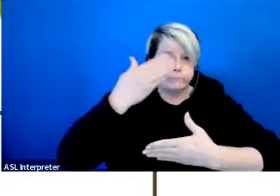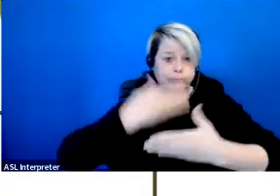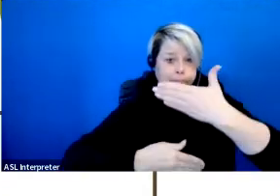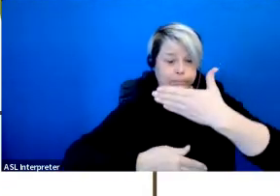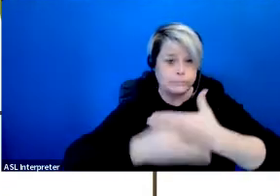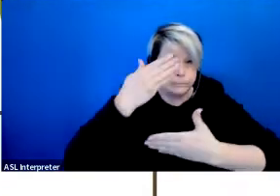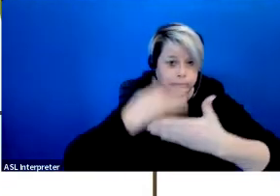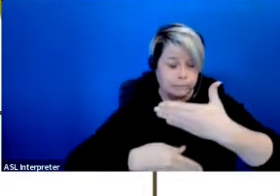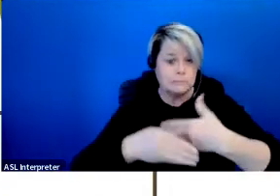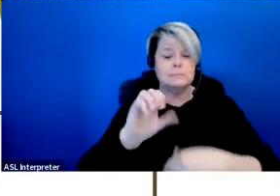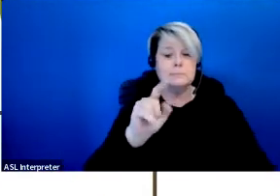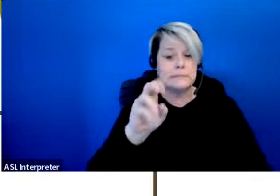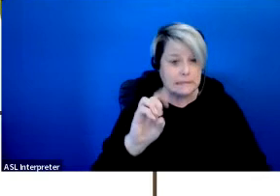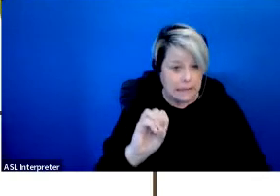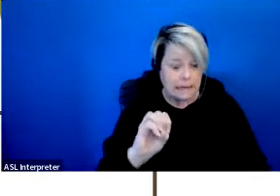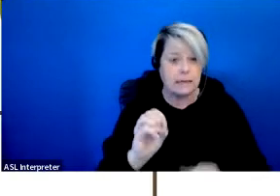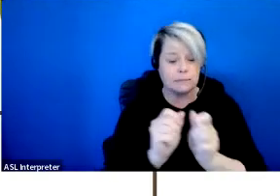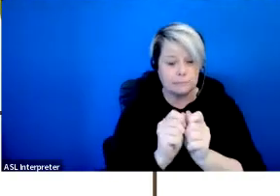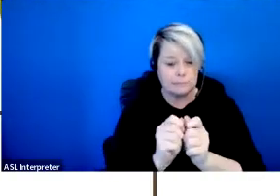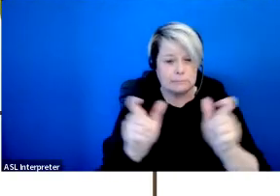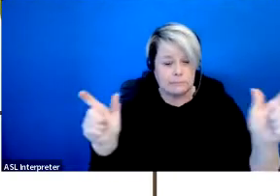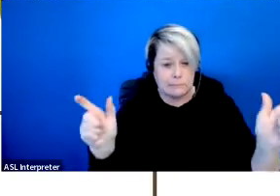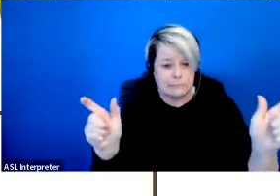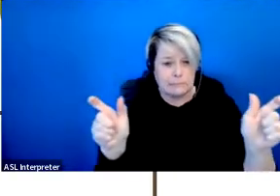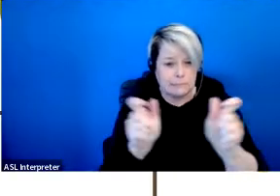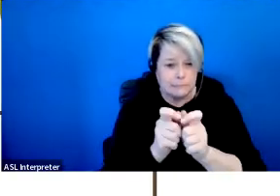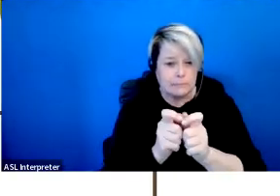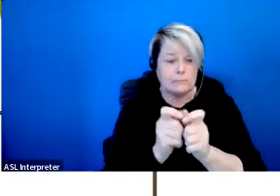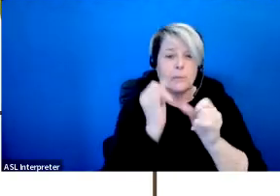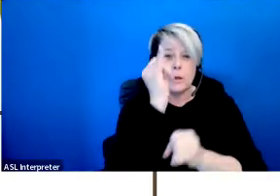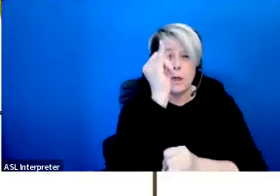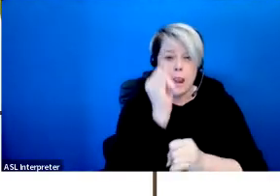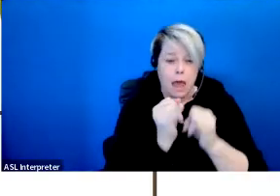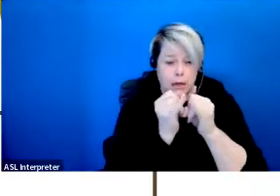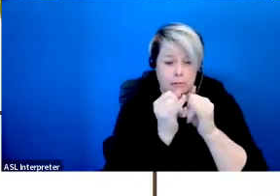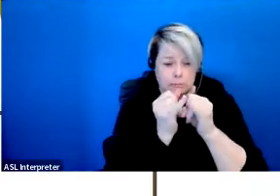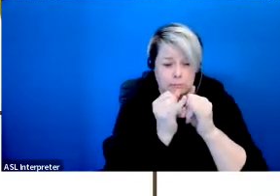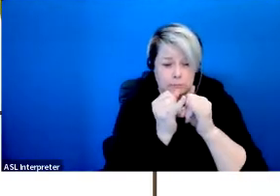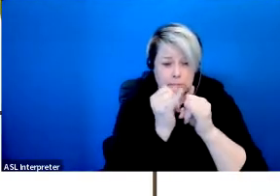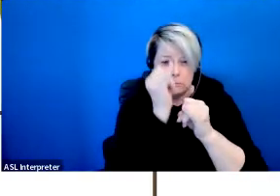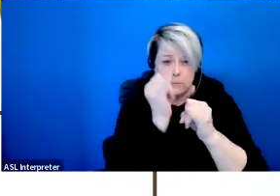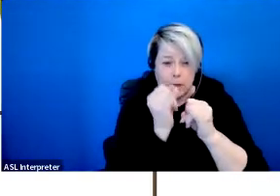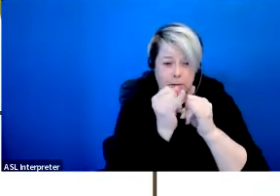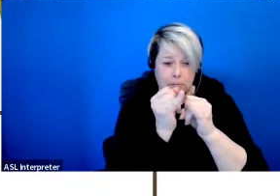to the presentation slights and can you slide that back-and-forth to make the slides a little smaller